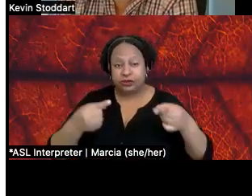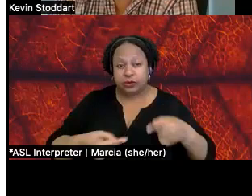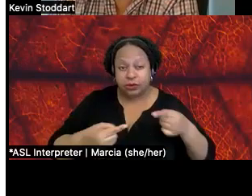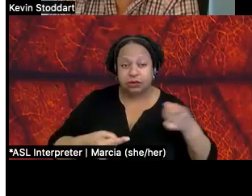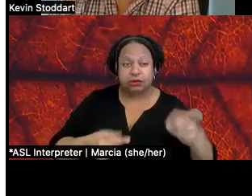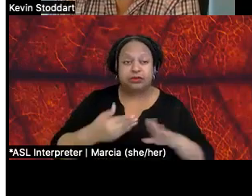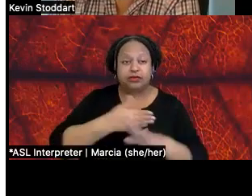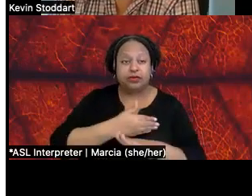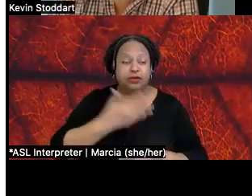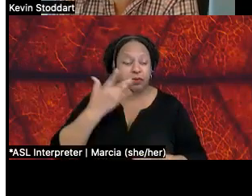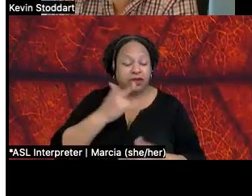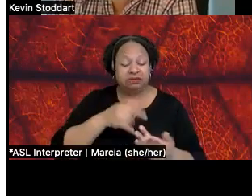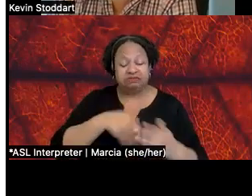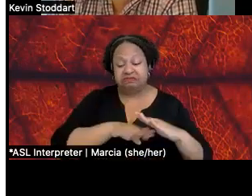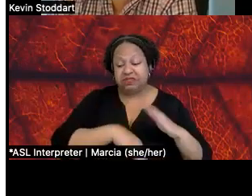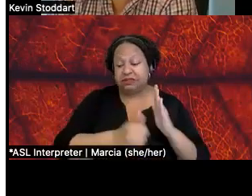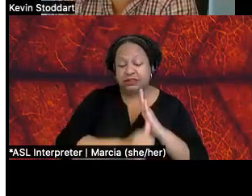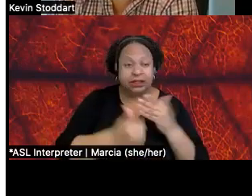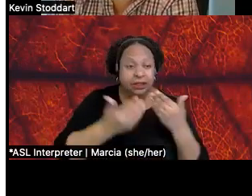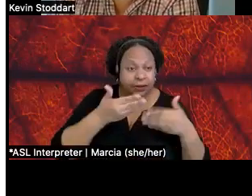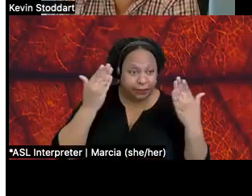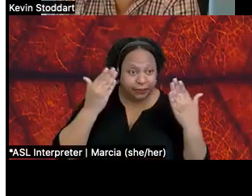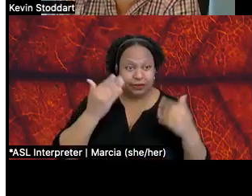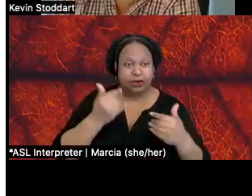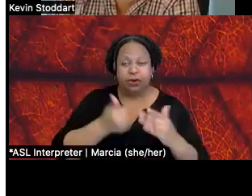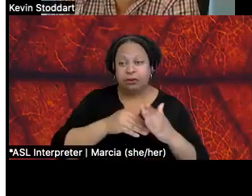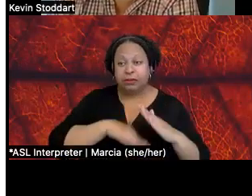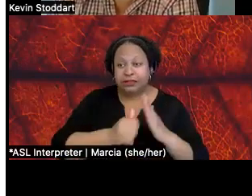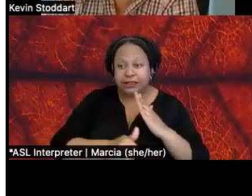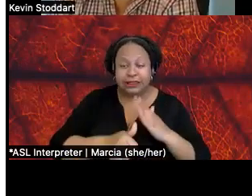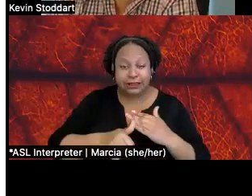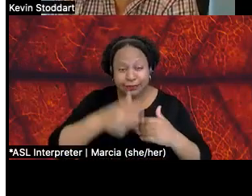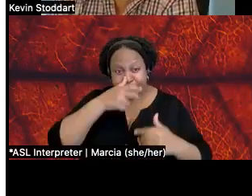potentially their interactions with other people on campus?